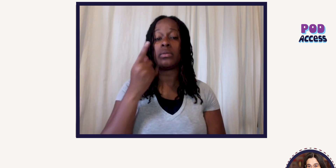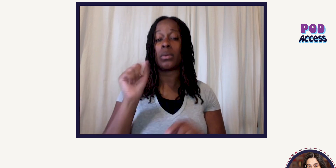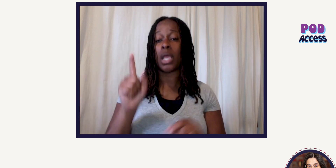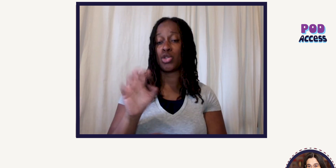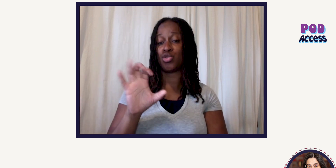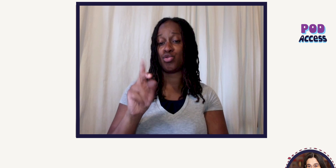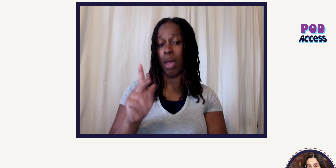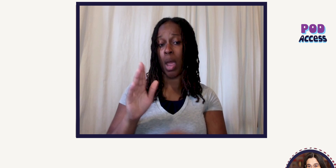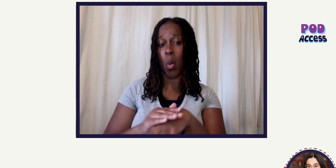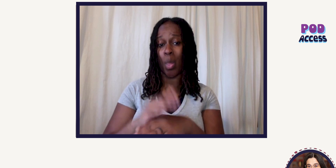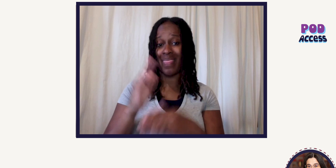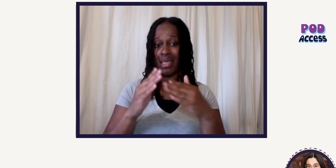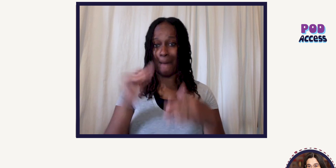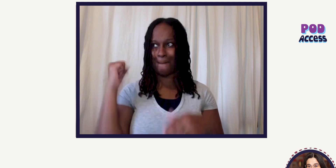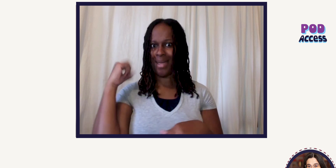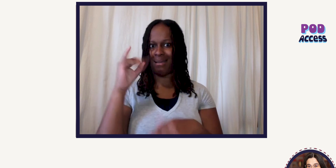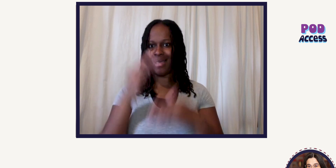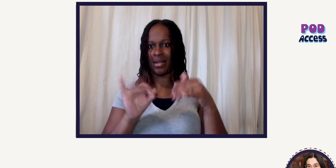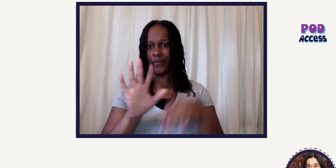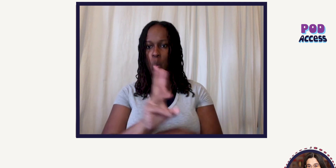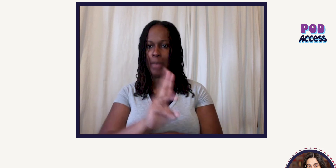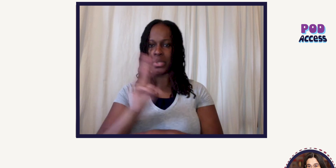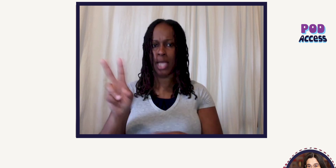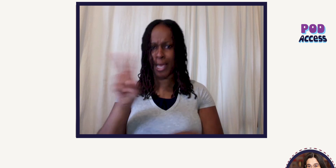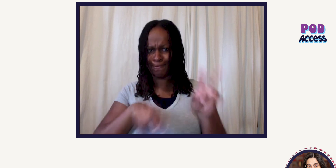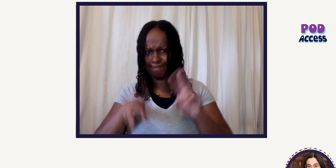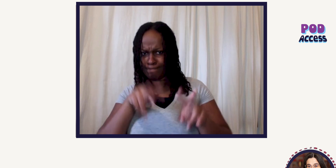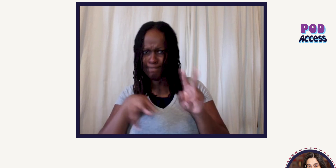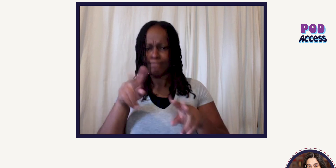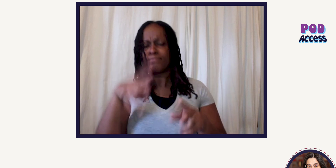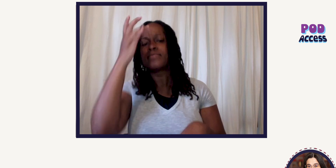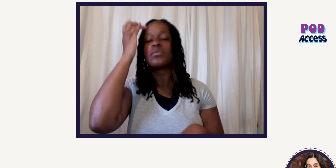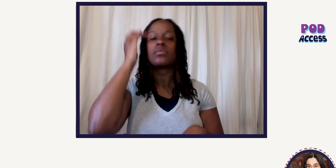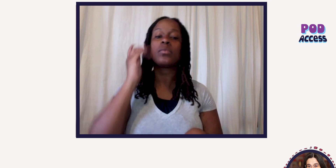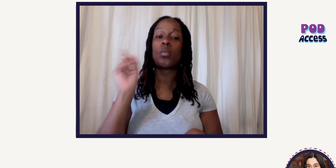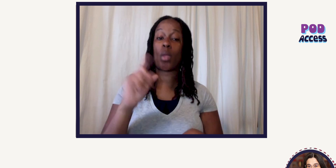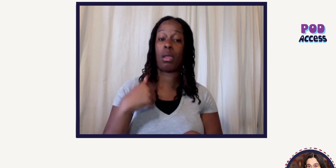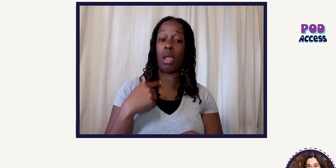So, if you could track on the back end of your website, where am I getting my traffic from, and it’s twitter.com,